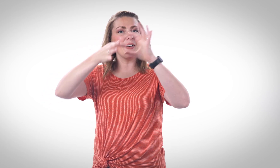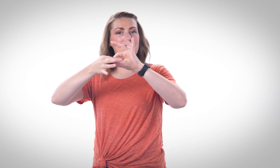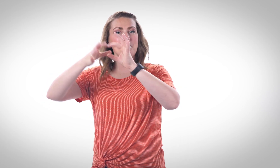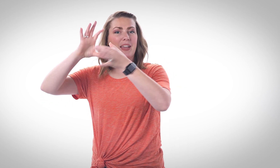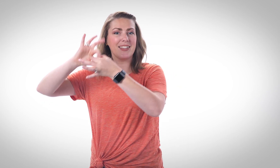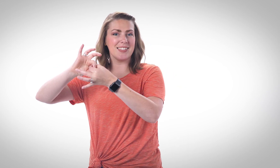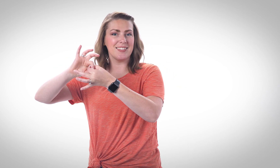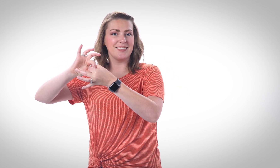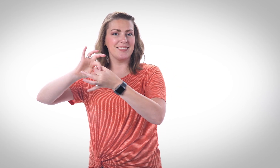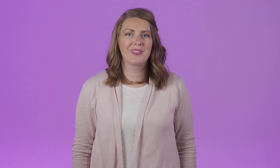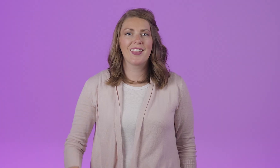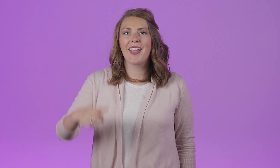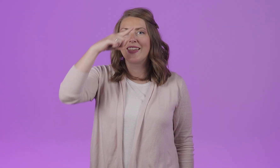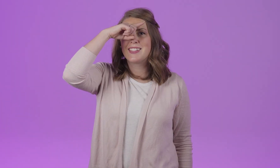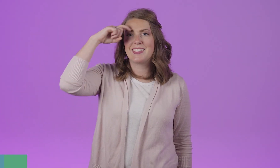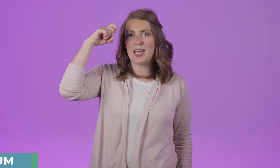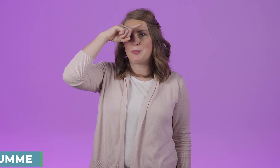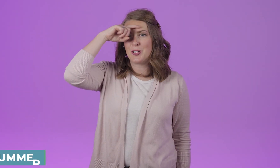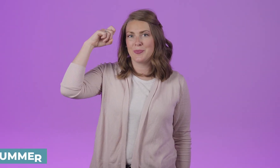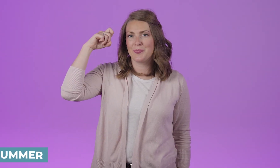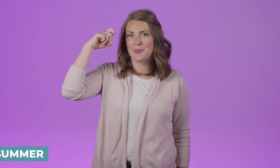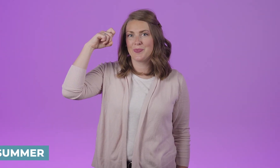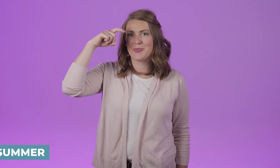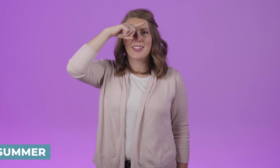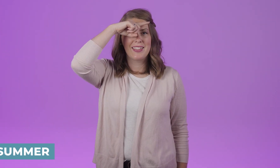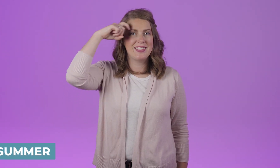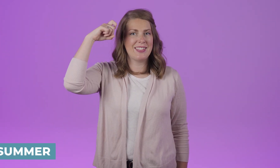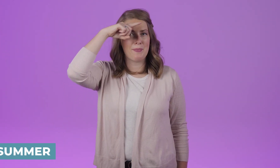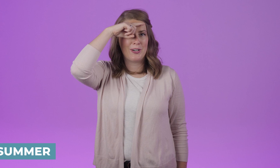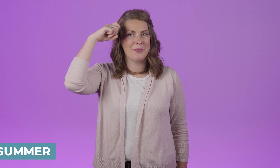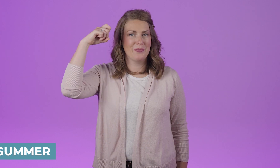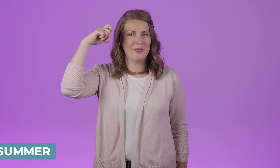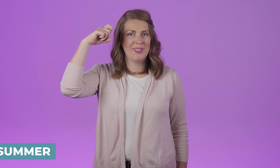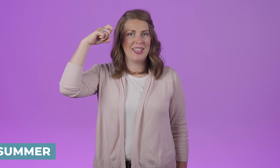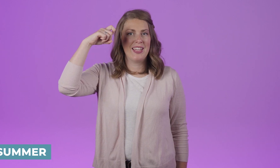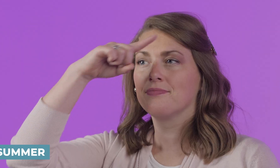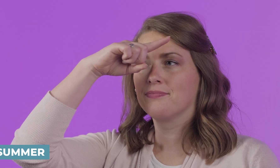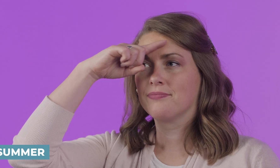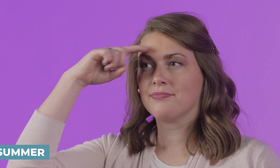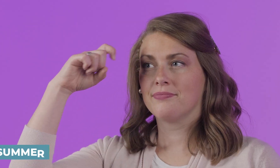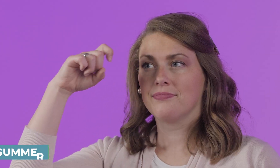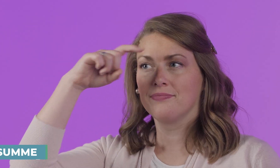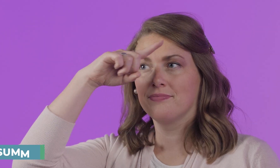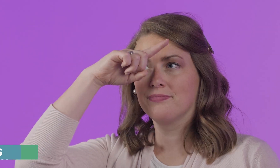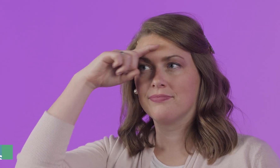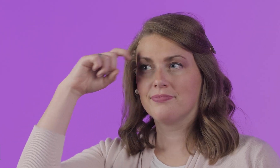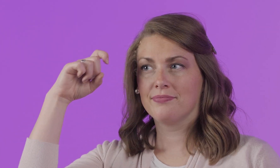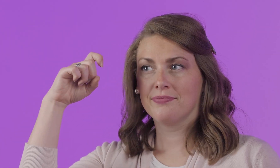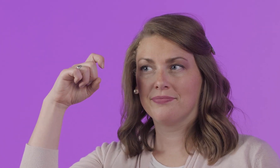OLYMPICS SUMMER SUMMER It's just like you're dripping sweat